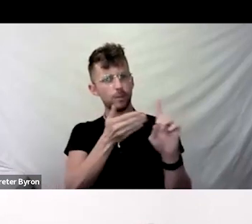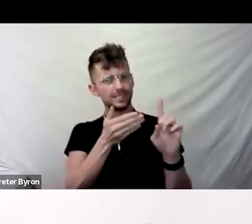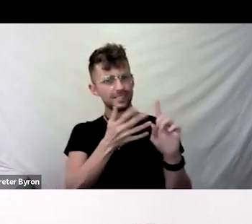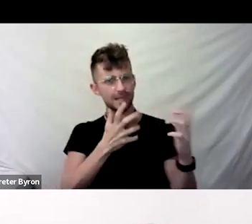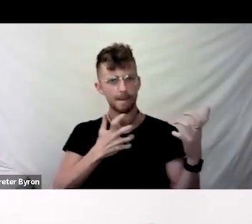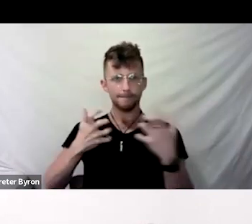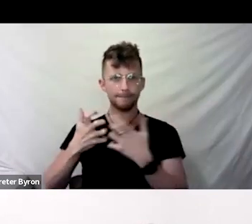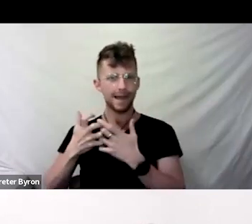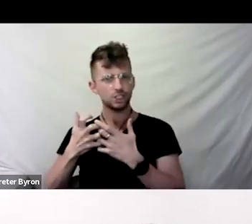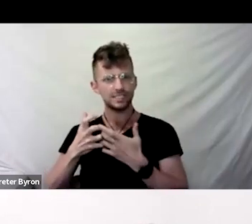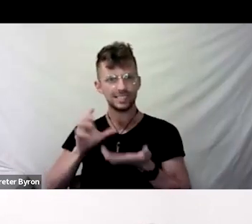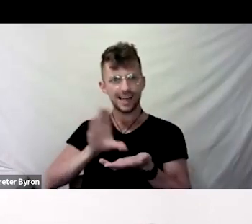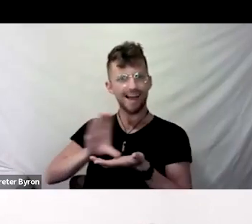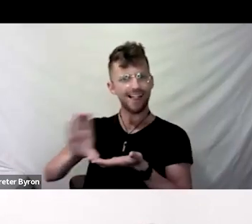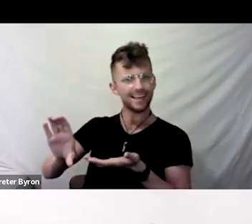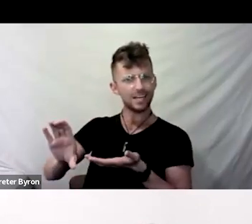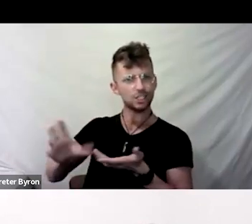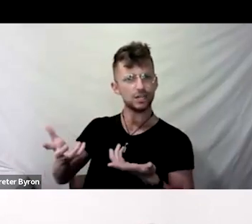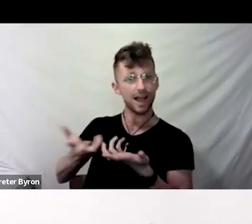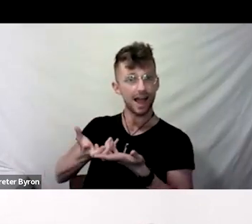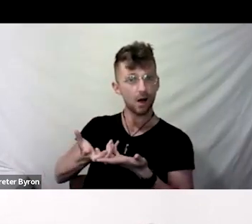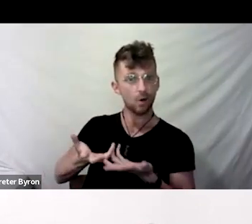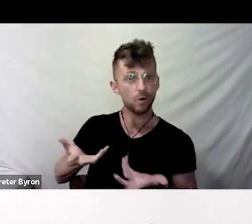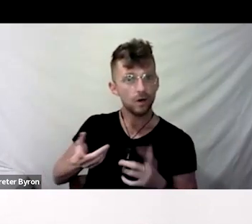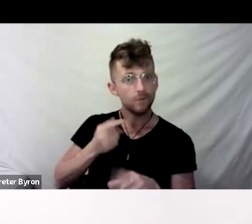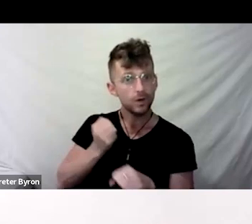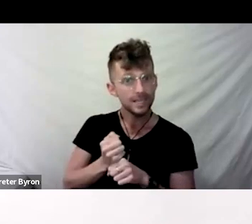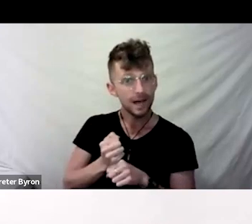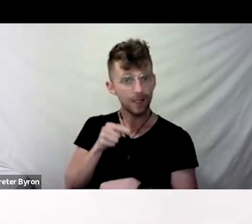So for example, is this paying for personal care while you’re away?